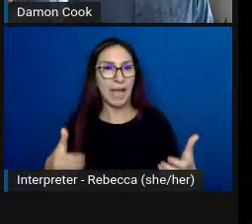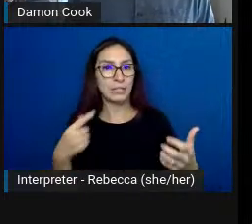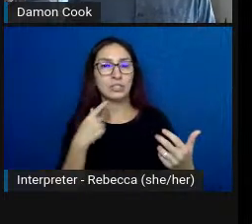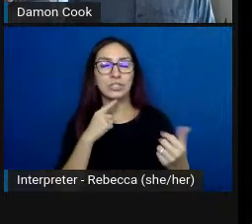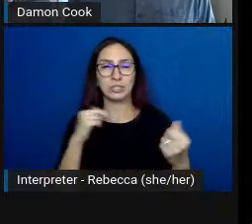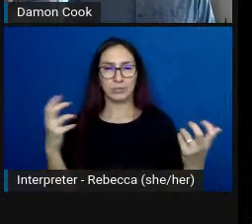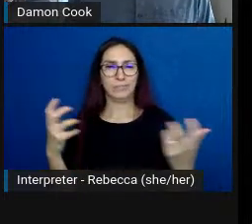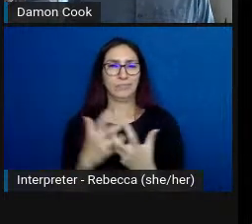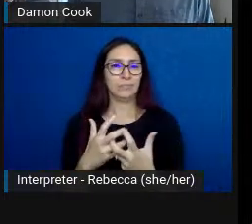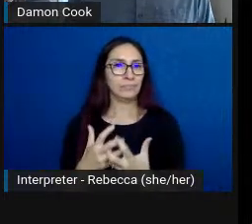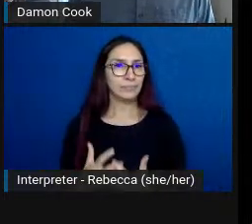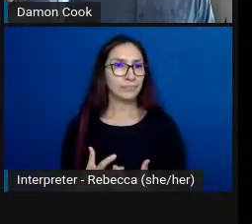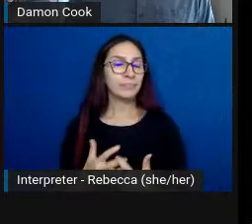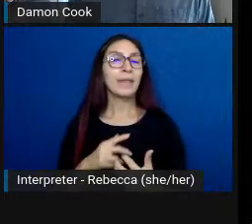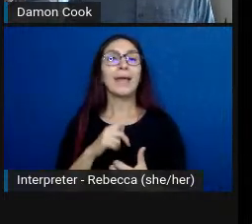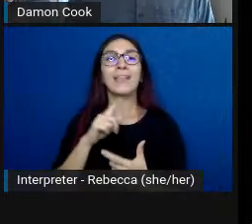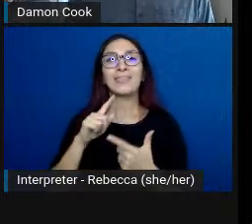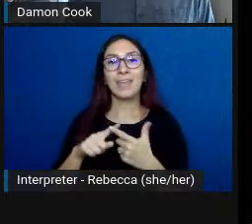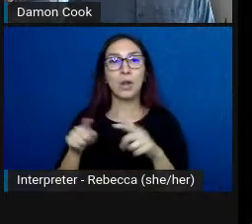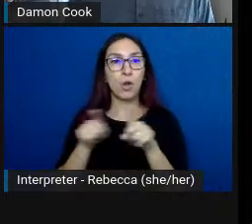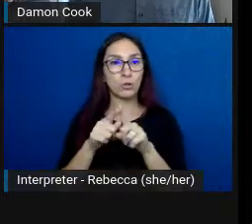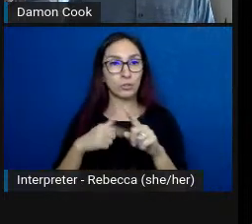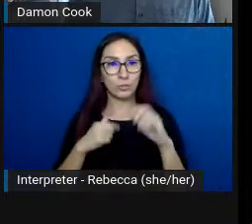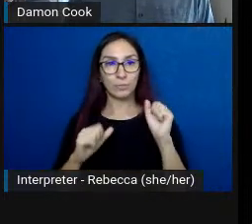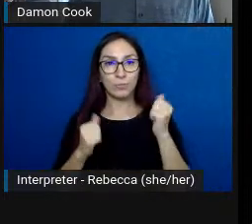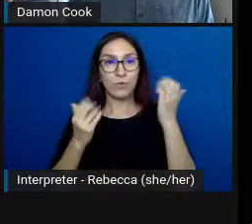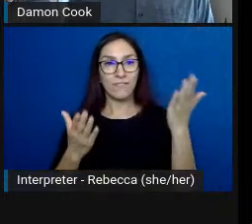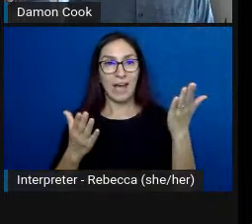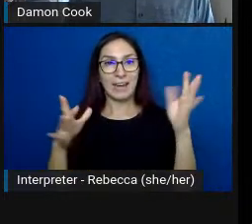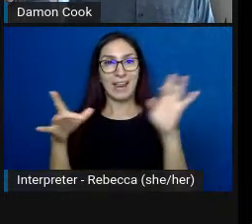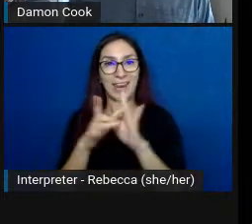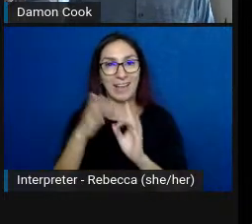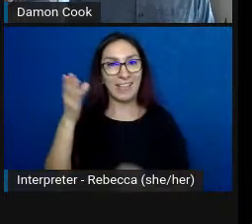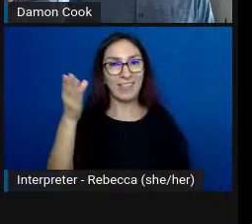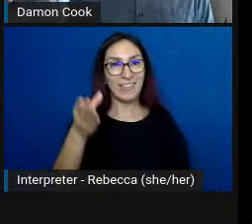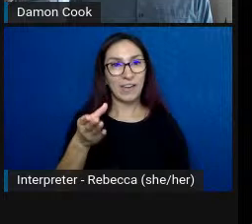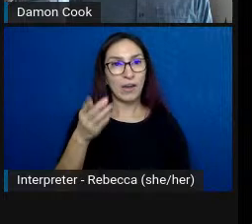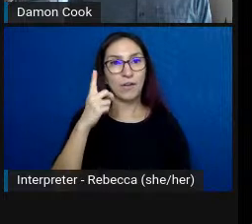It is always best to leverage existing packages to line up .